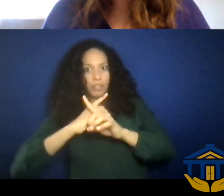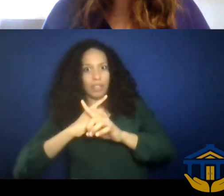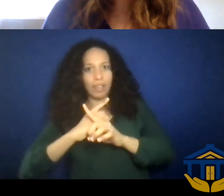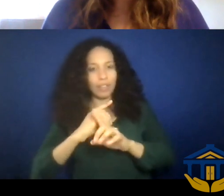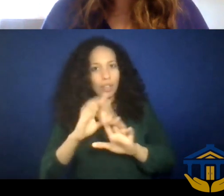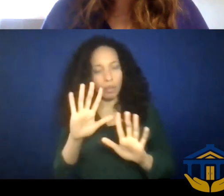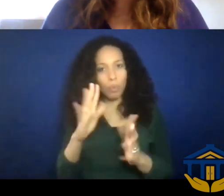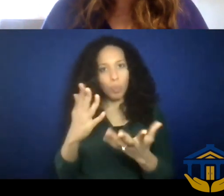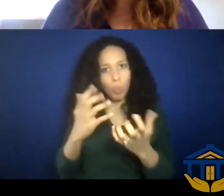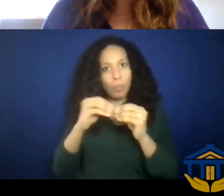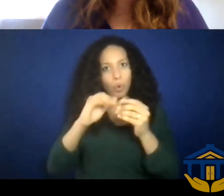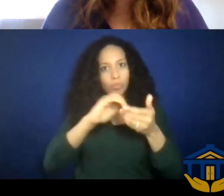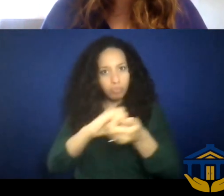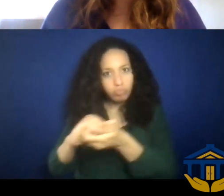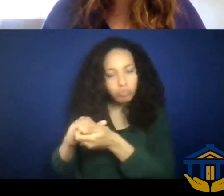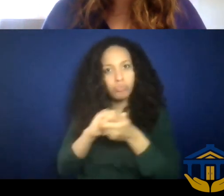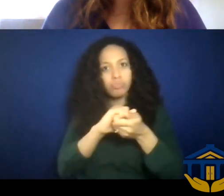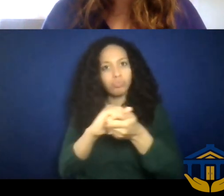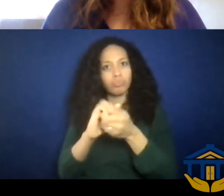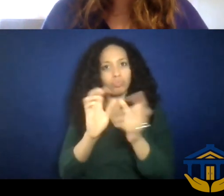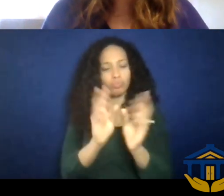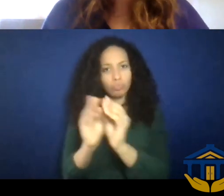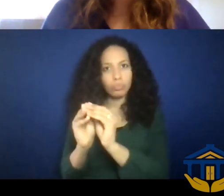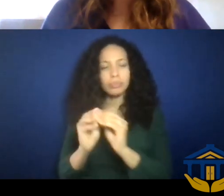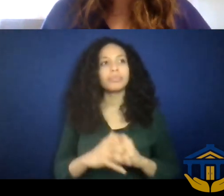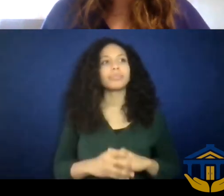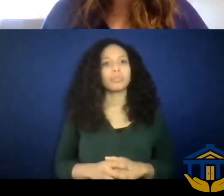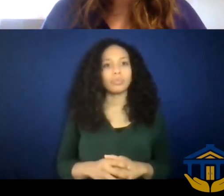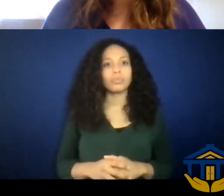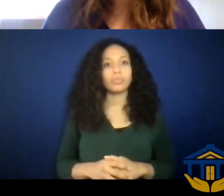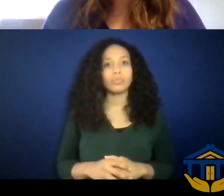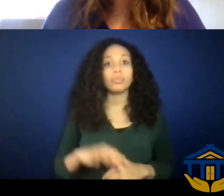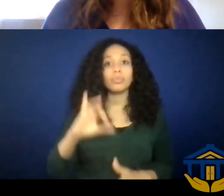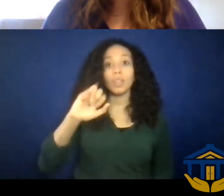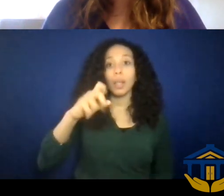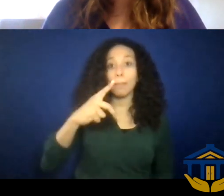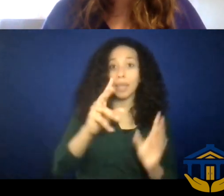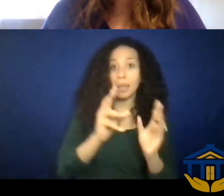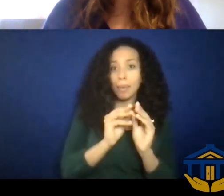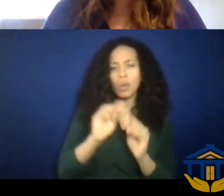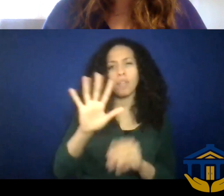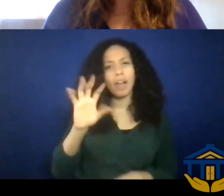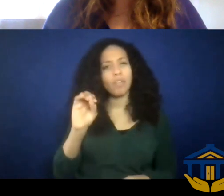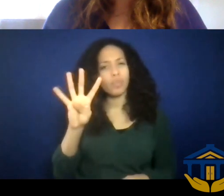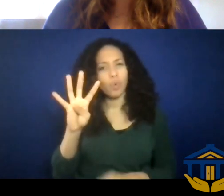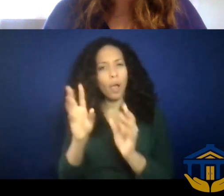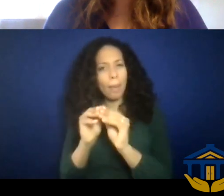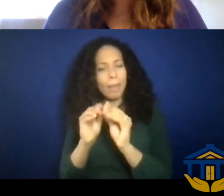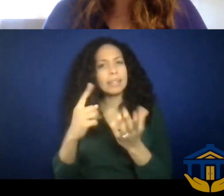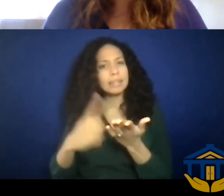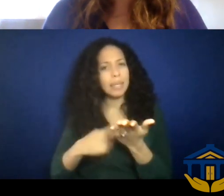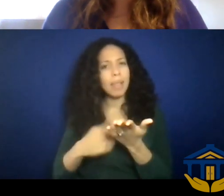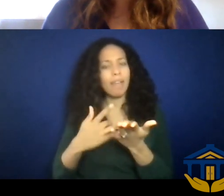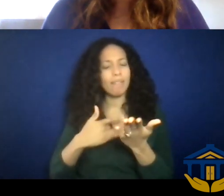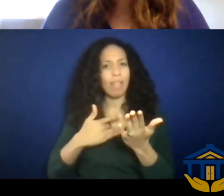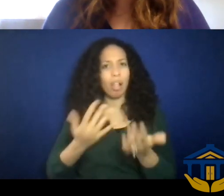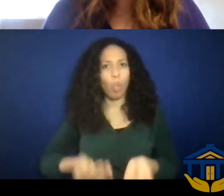that IEP meetings can be, or 504 meetings, can feel very overwhelming and unbalanced but